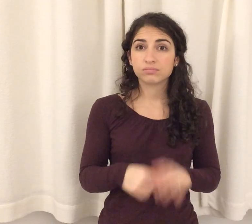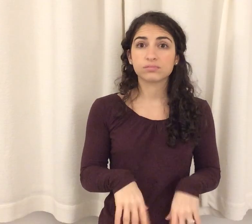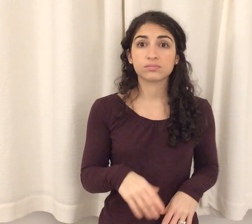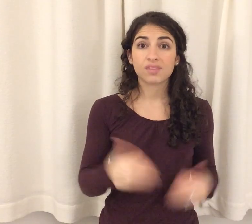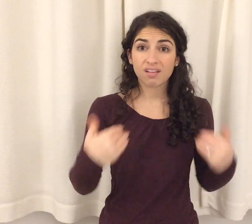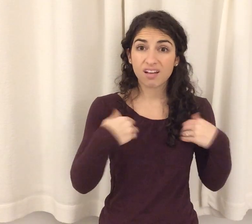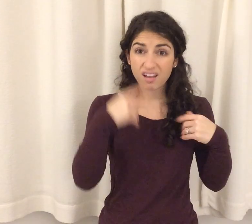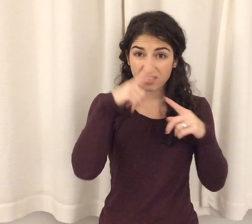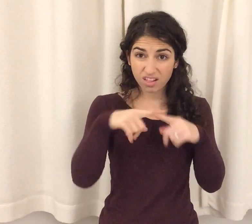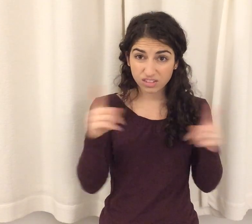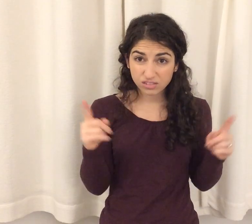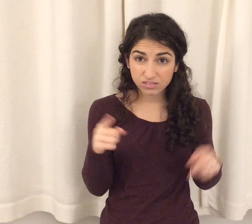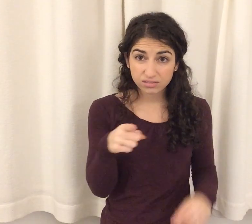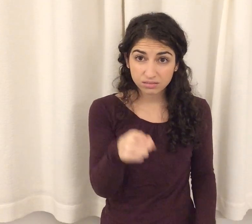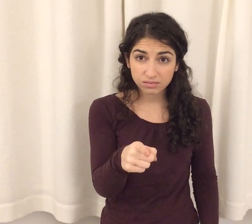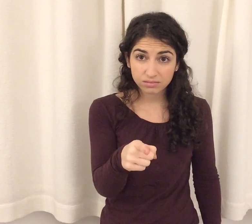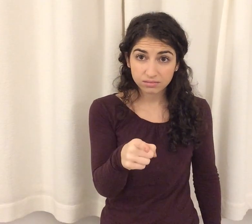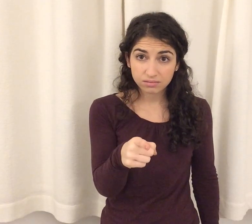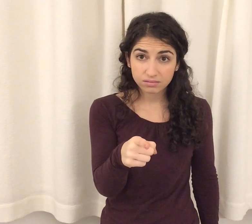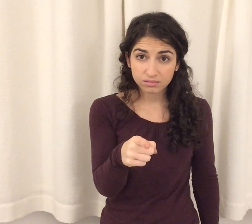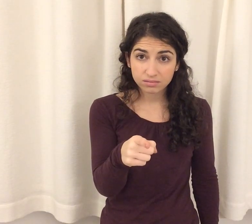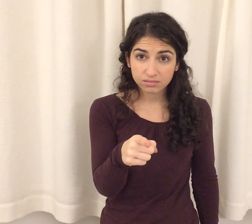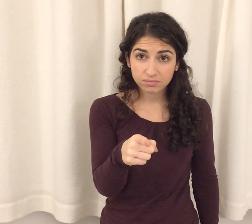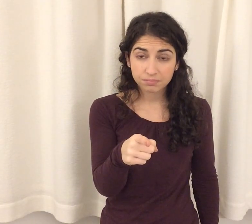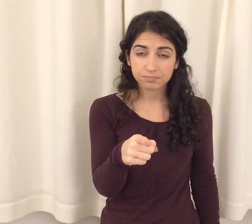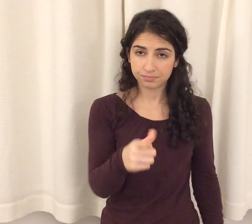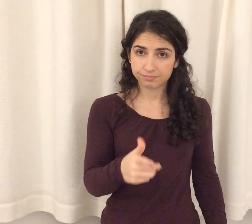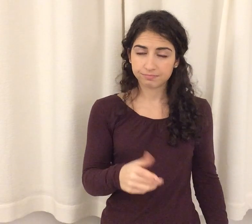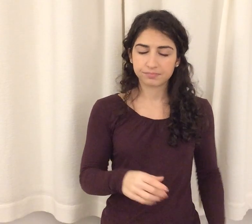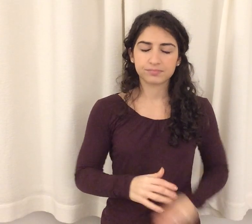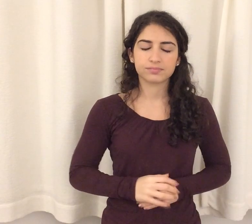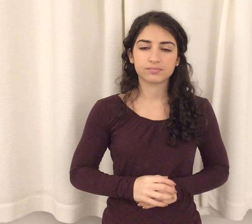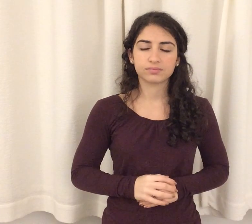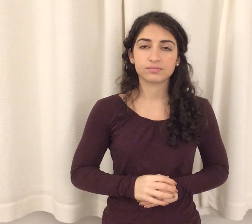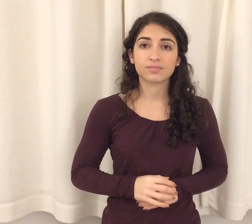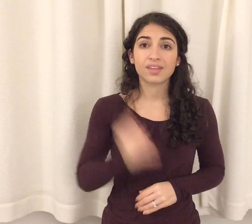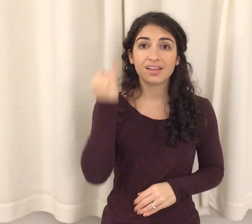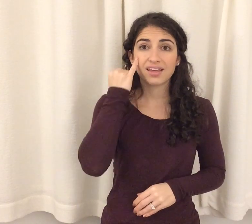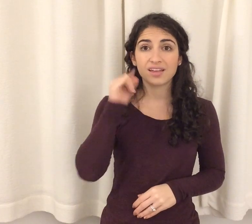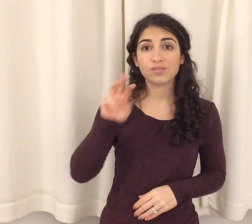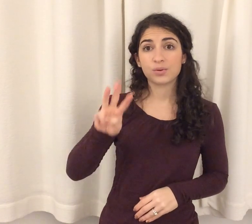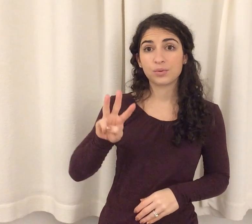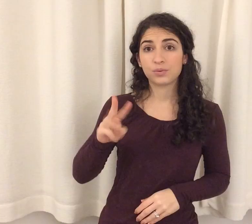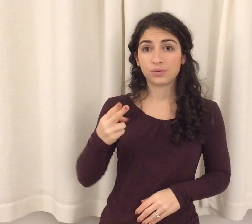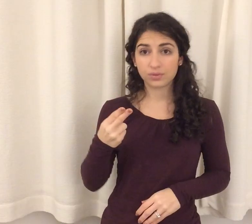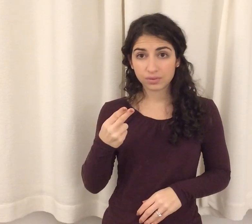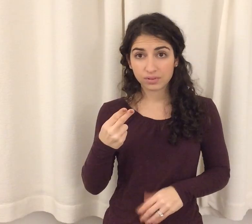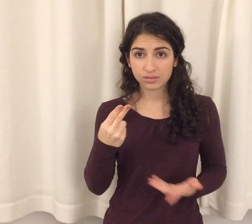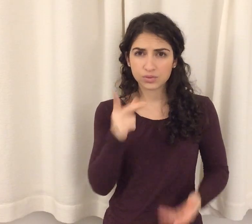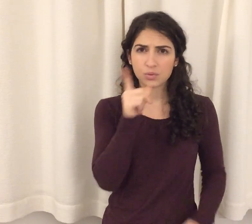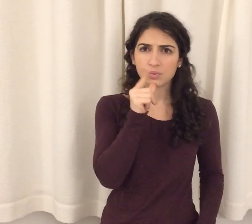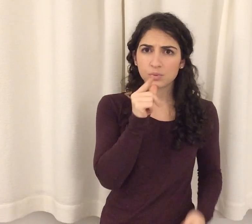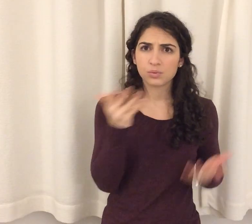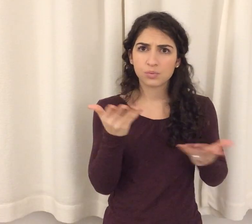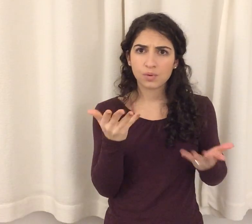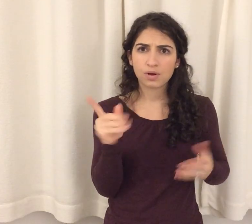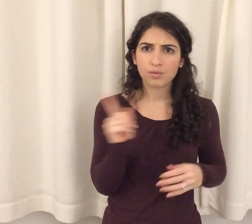question. "Have allergies?" With the WH-word